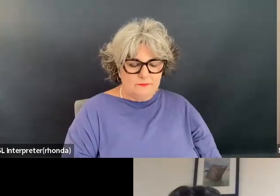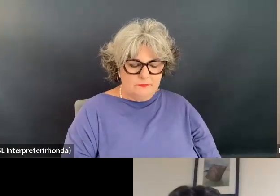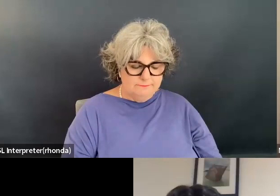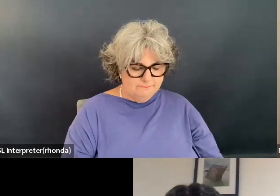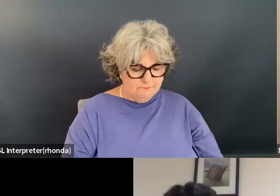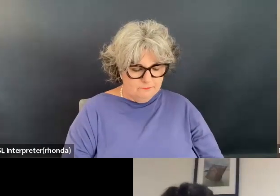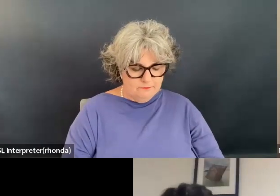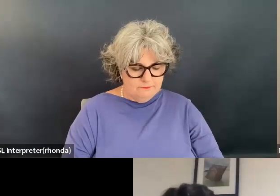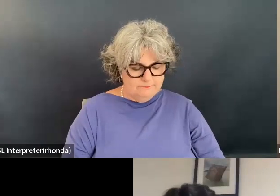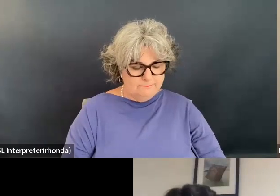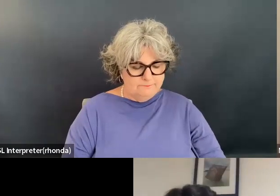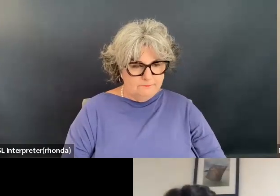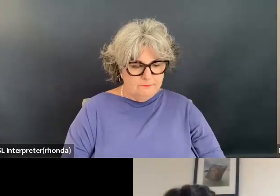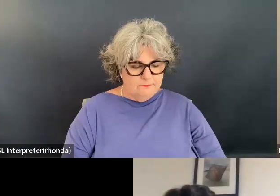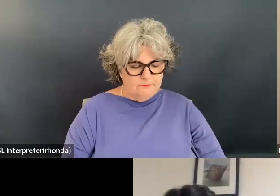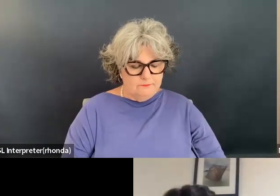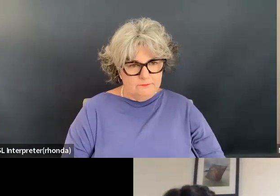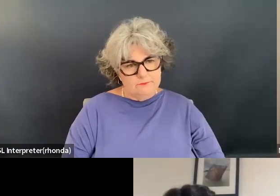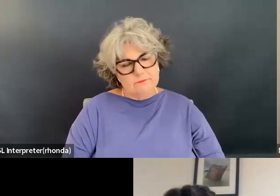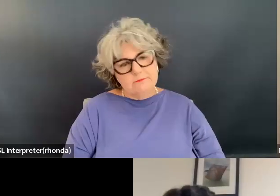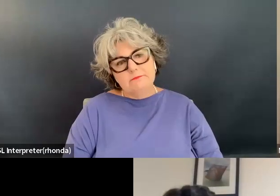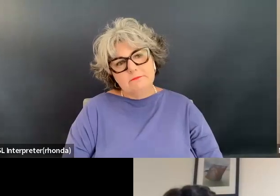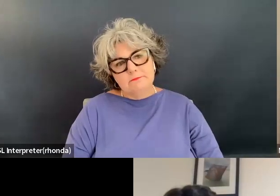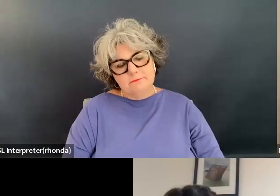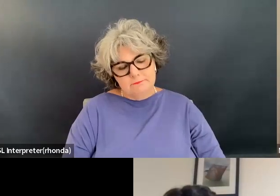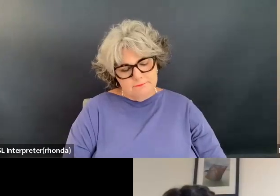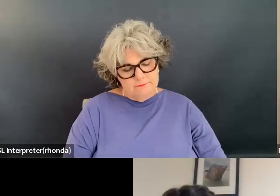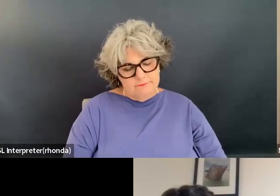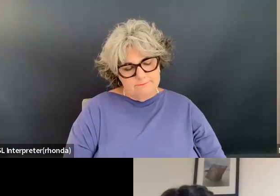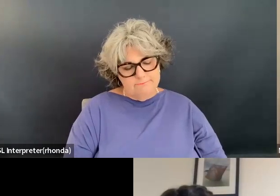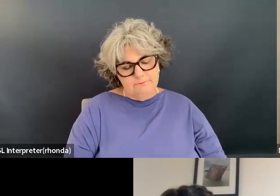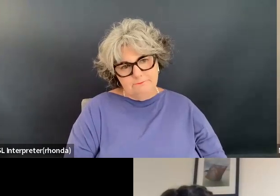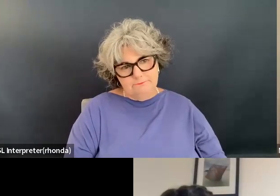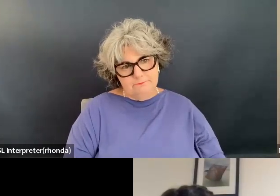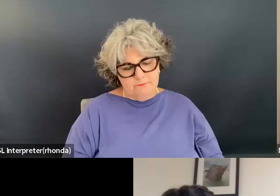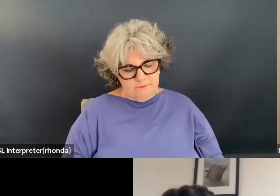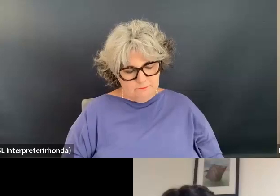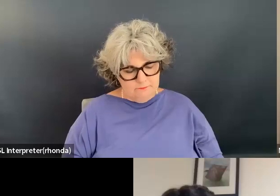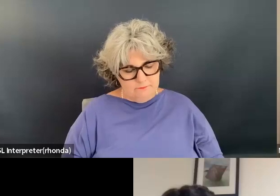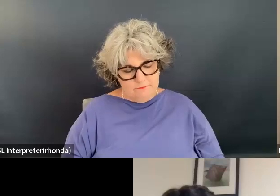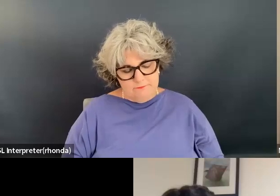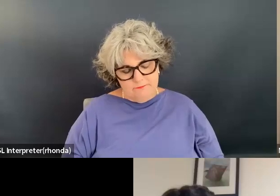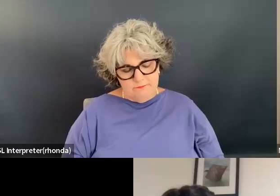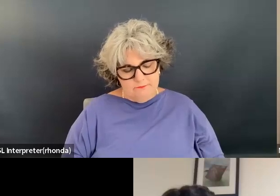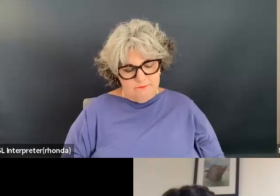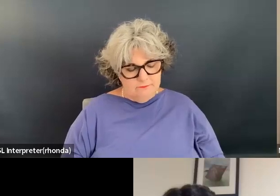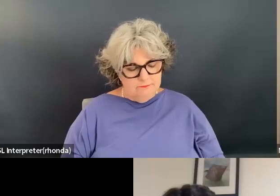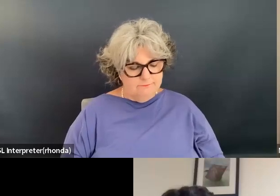you also mentioned this cliche that you were kind of brought up with, in regards to, a man must be strong.